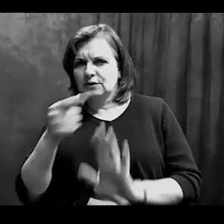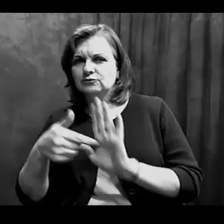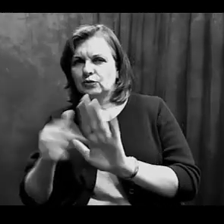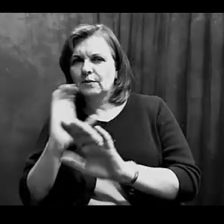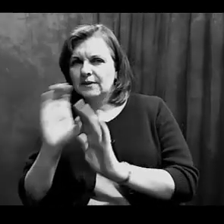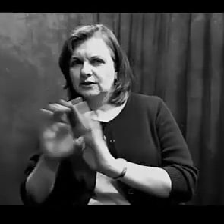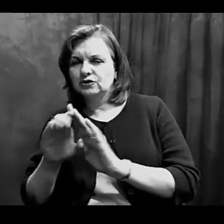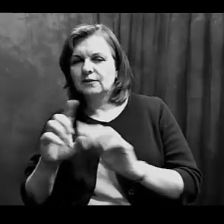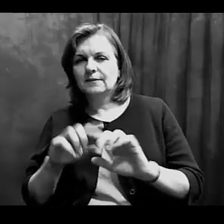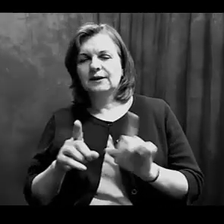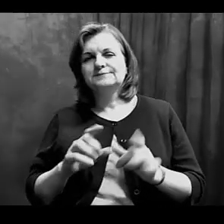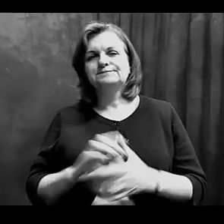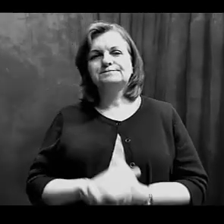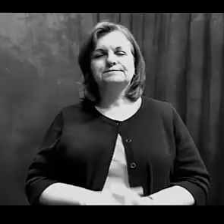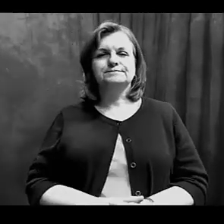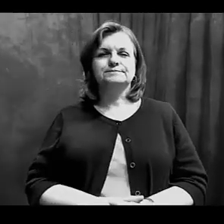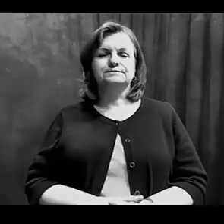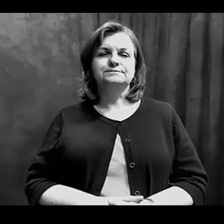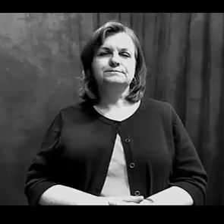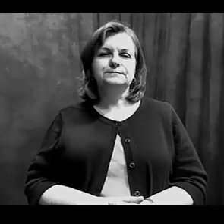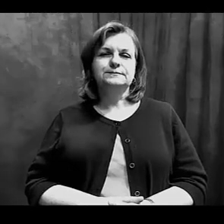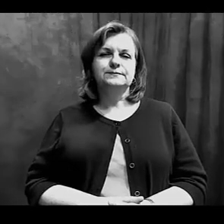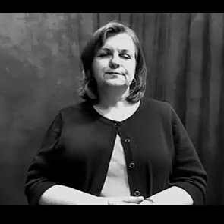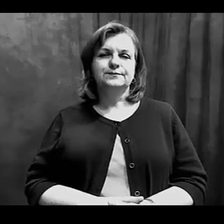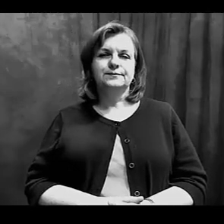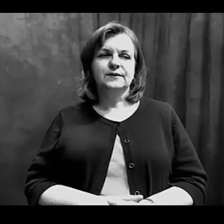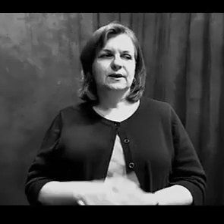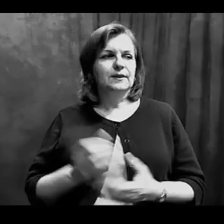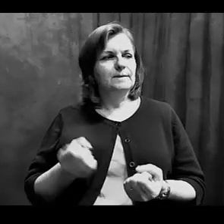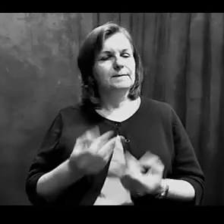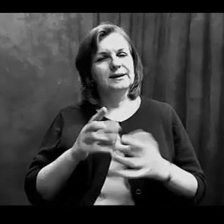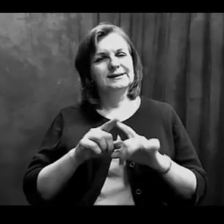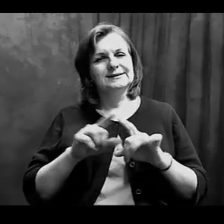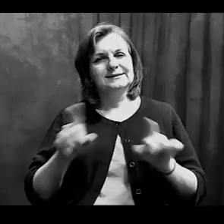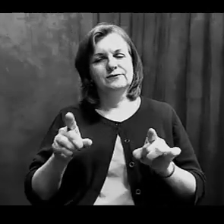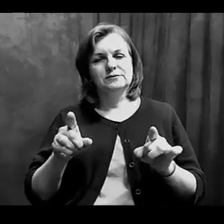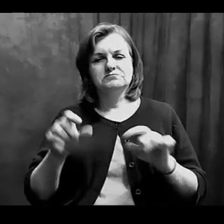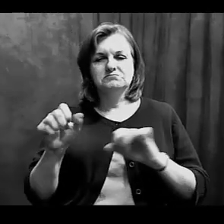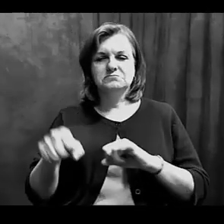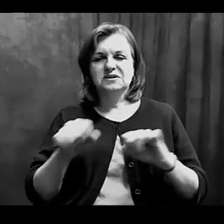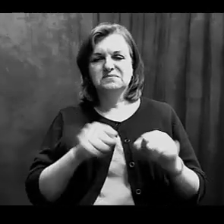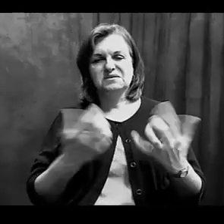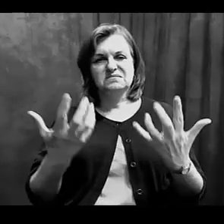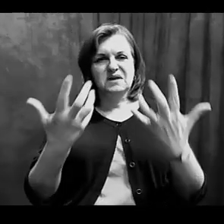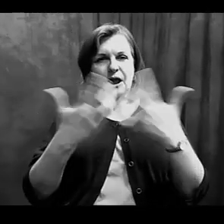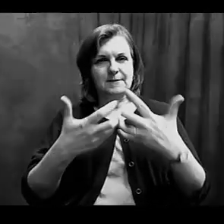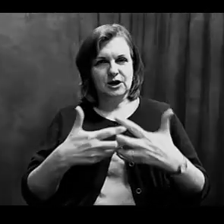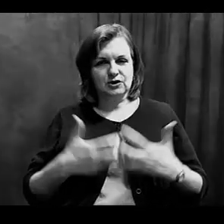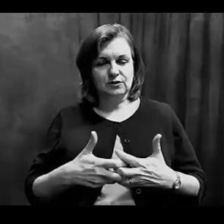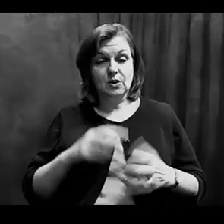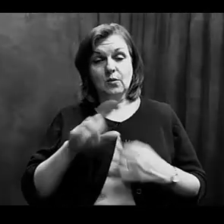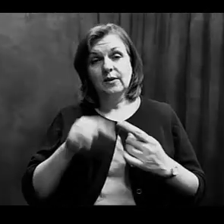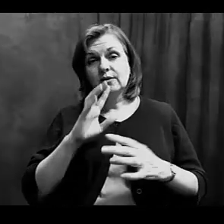I will show your picture in just a moment but we look at a number of different possibilities but keep in mind that when we're talking